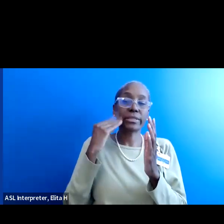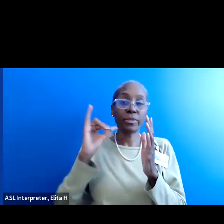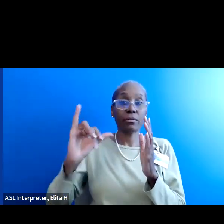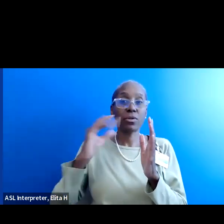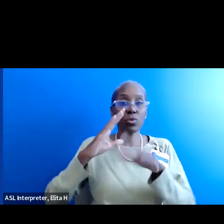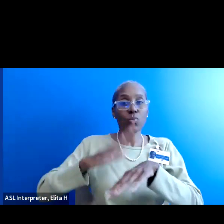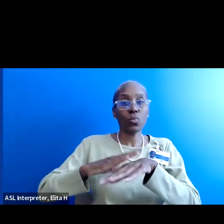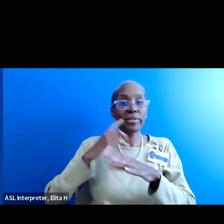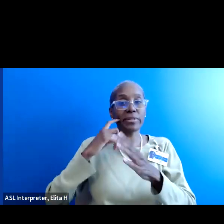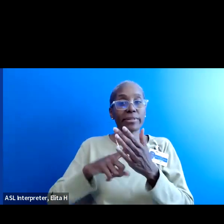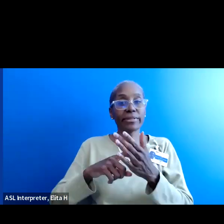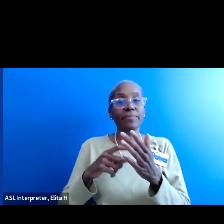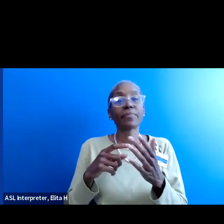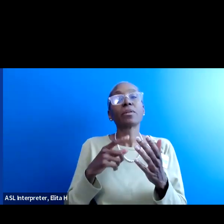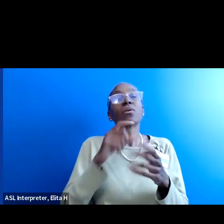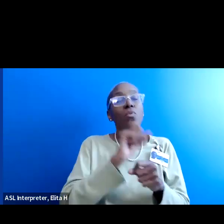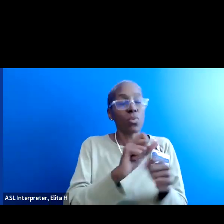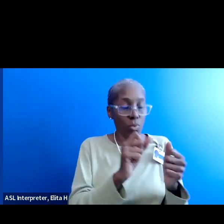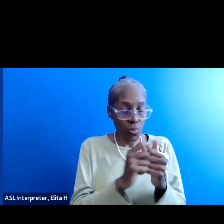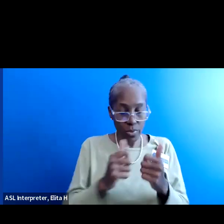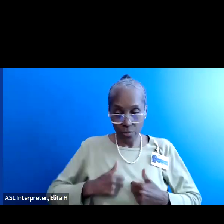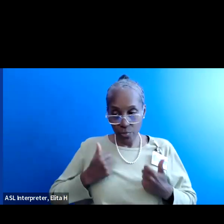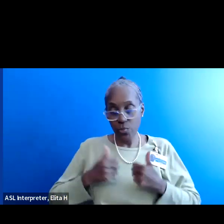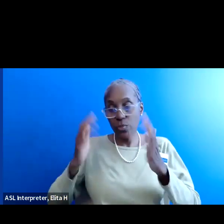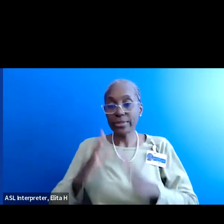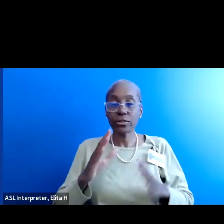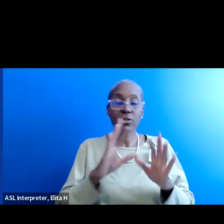You could work with the resident or family council to address these concerns as a group.